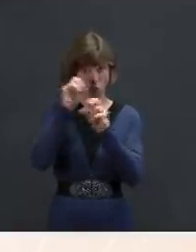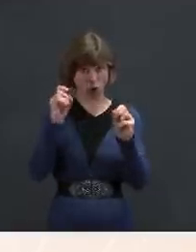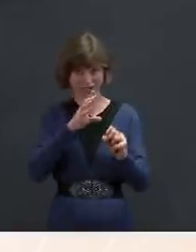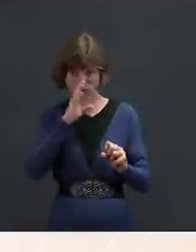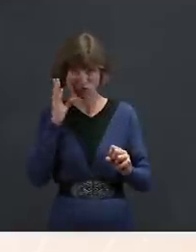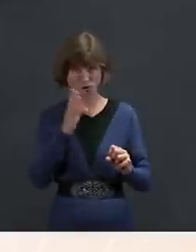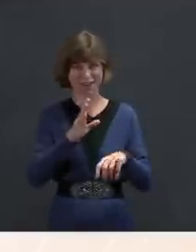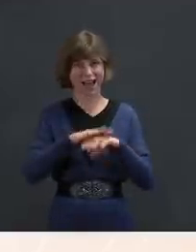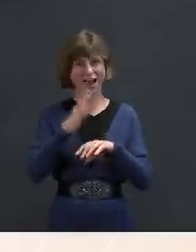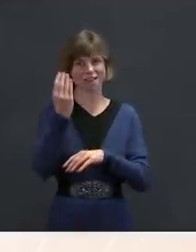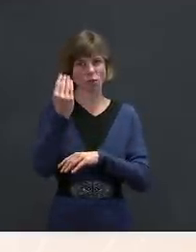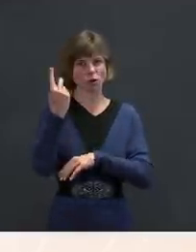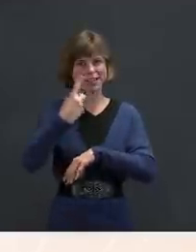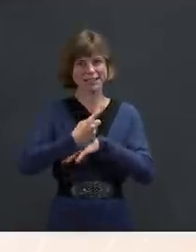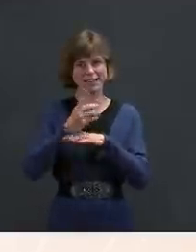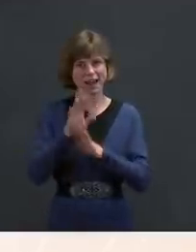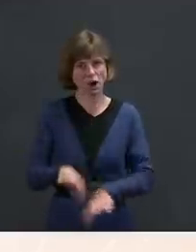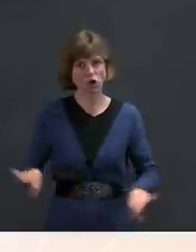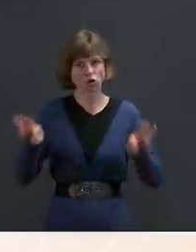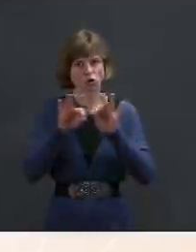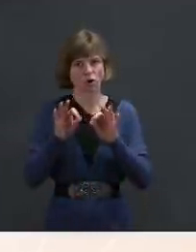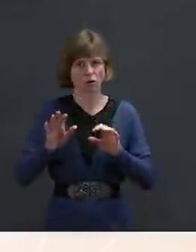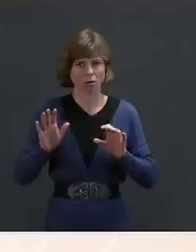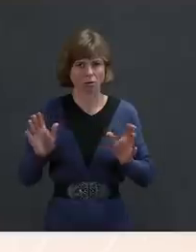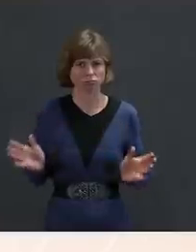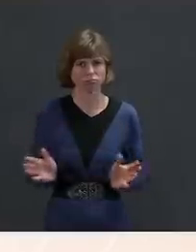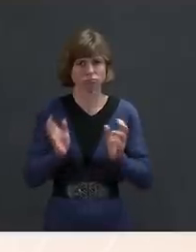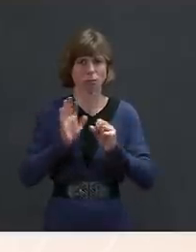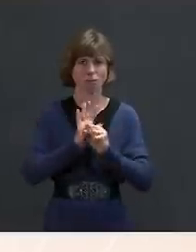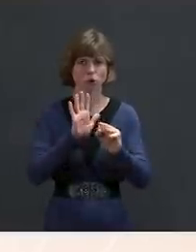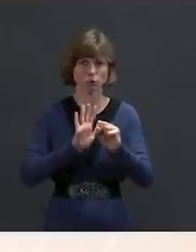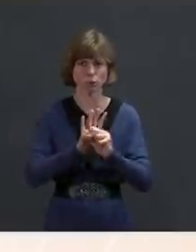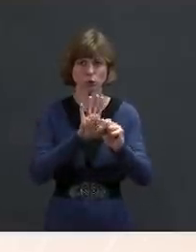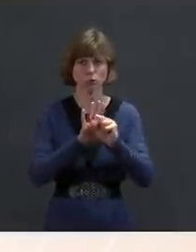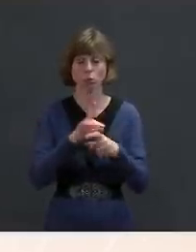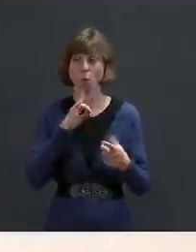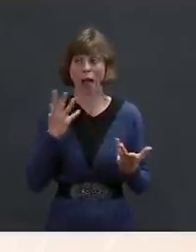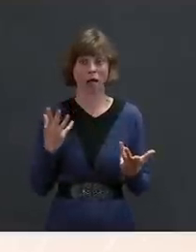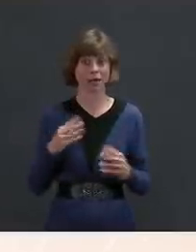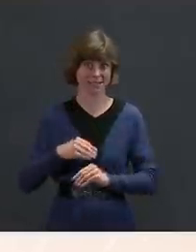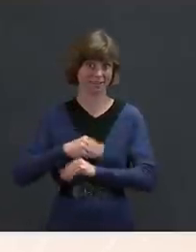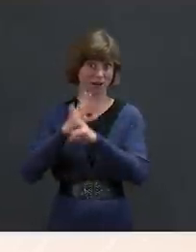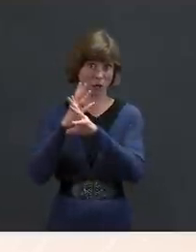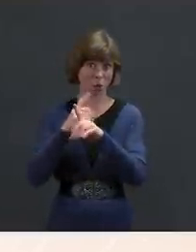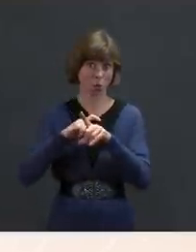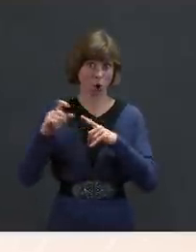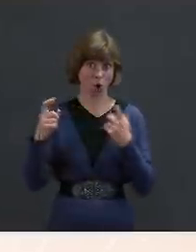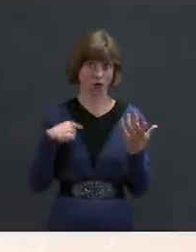And if not, why is that meeting not open? Ms. Psaki: Well, it's a -- it's a video call. I'm happy to check with our team and see.